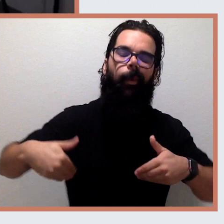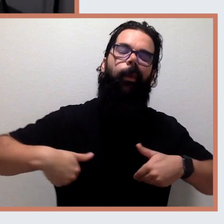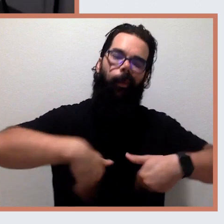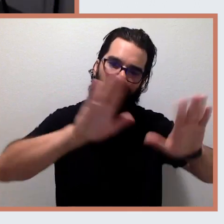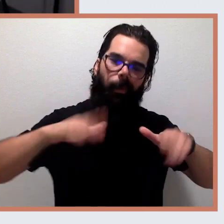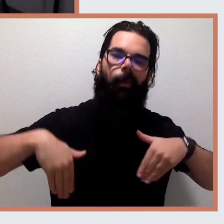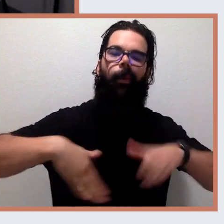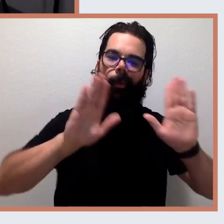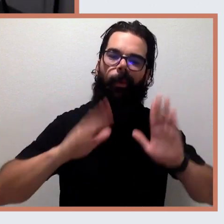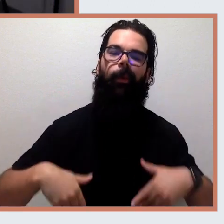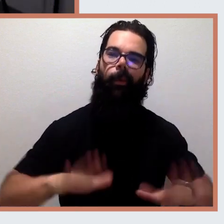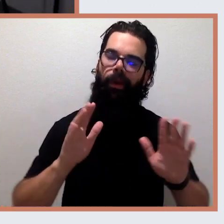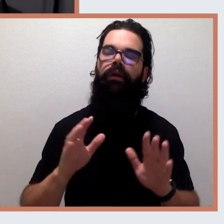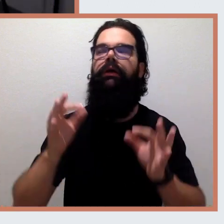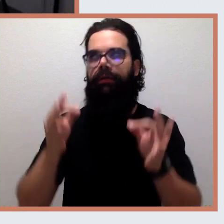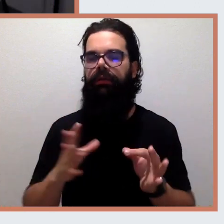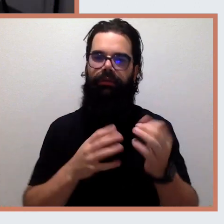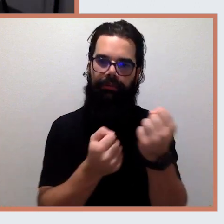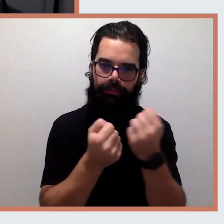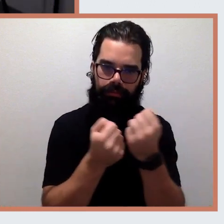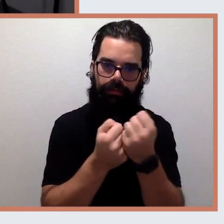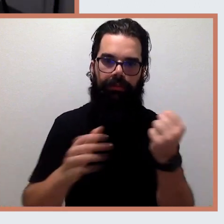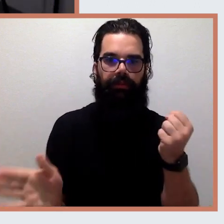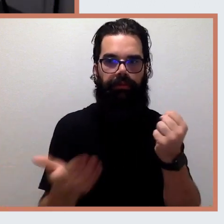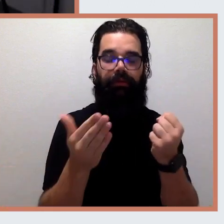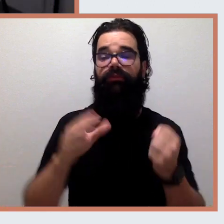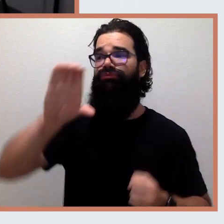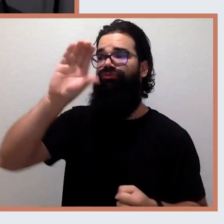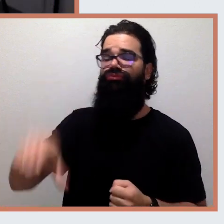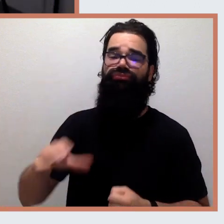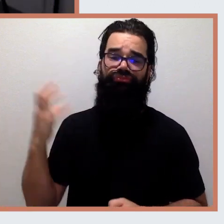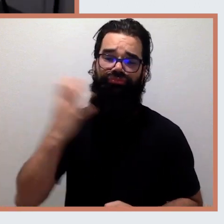and they supported me, took a year off, went there. Chicago was awesome.